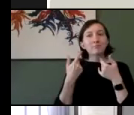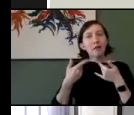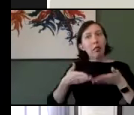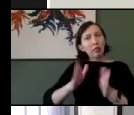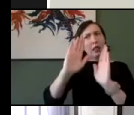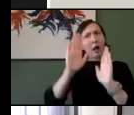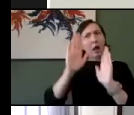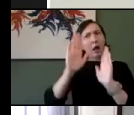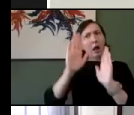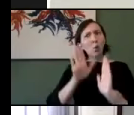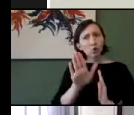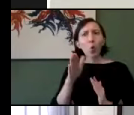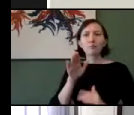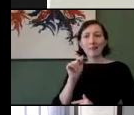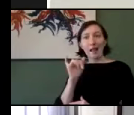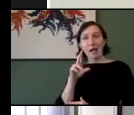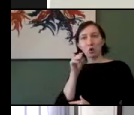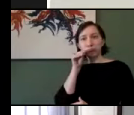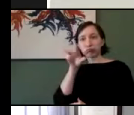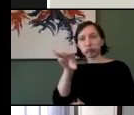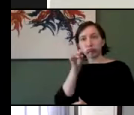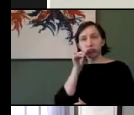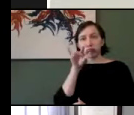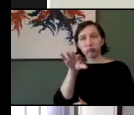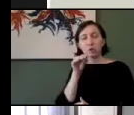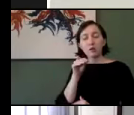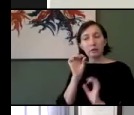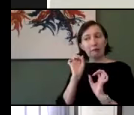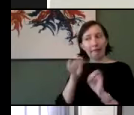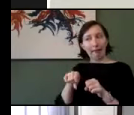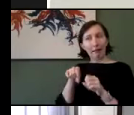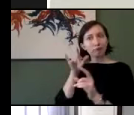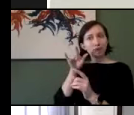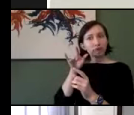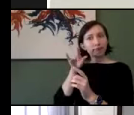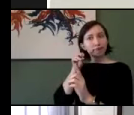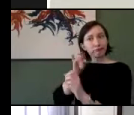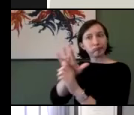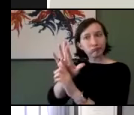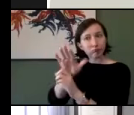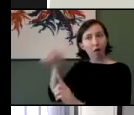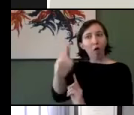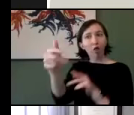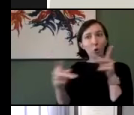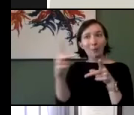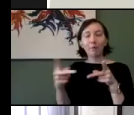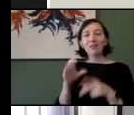Research on the effectiveness on this type of mask is still ongoing but the CDC recommendation is we stay away from